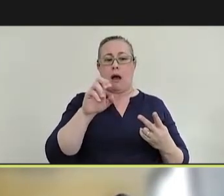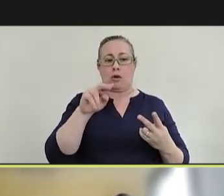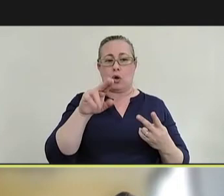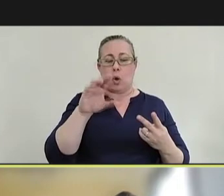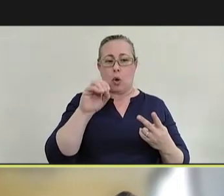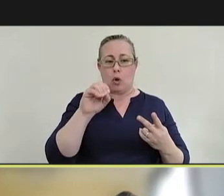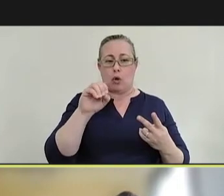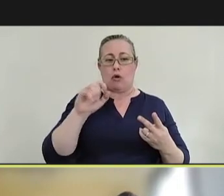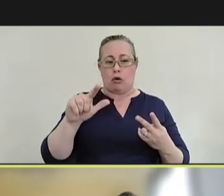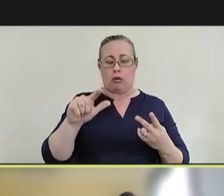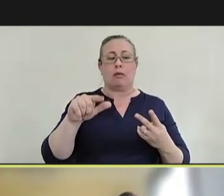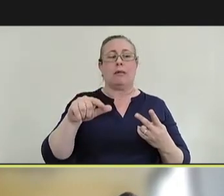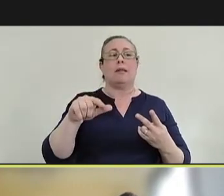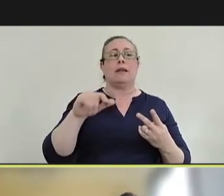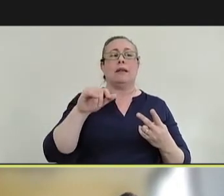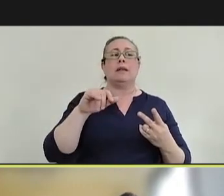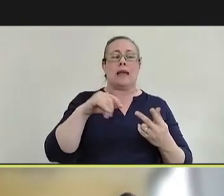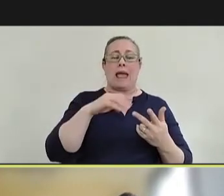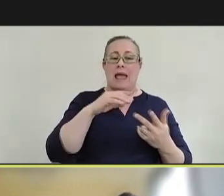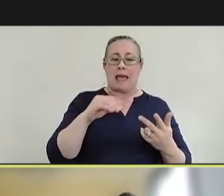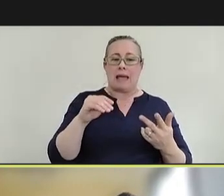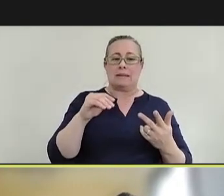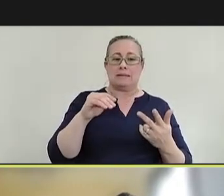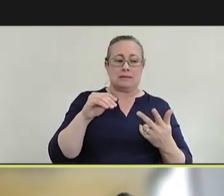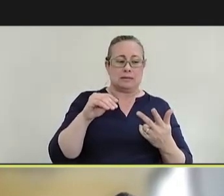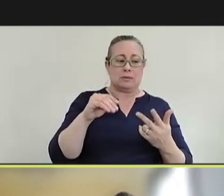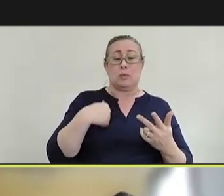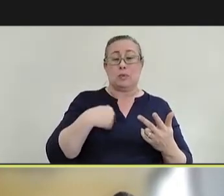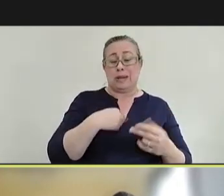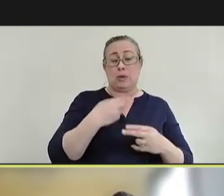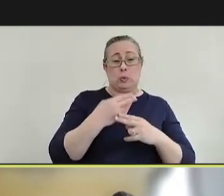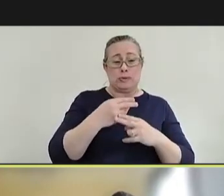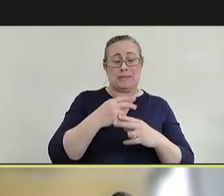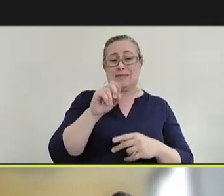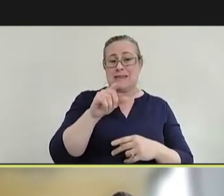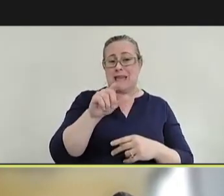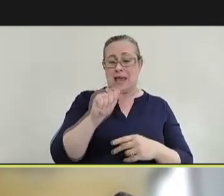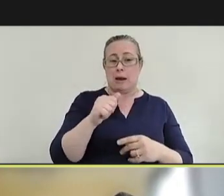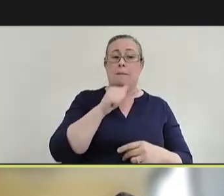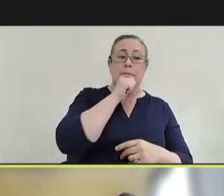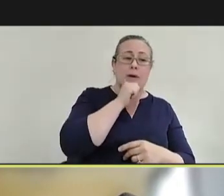patient level data representing both private as well as public data sources and insurers across